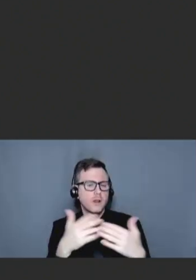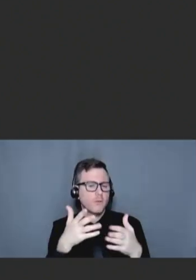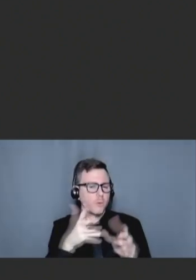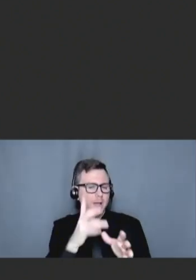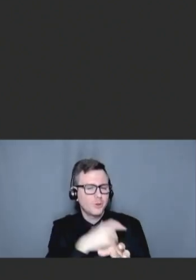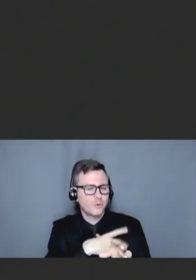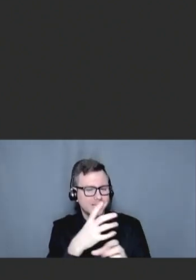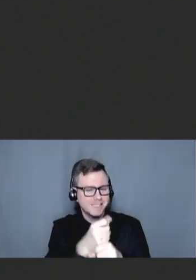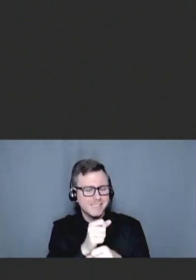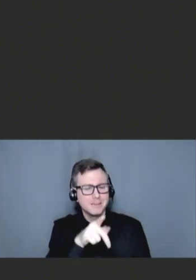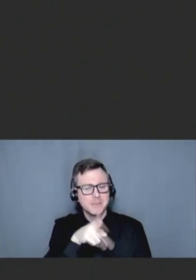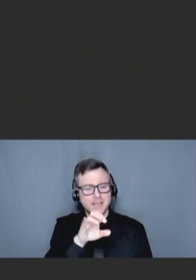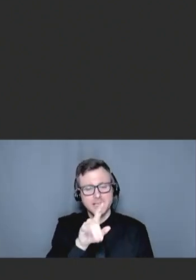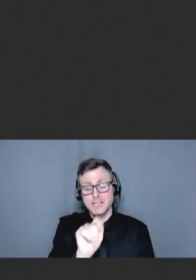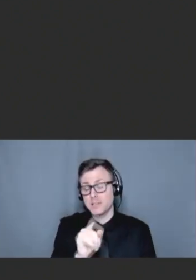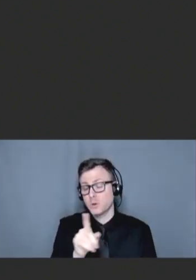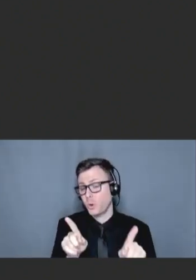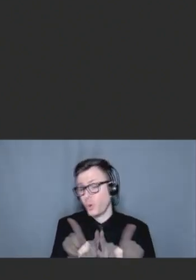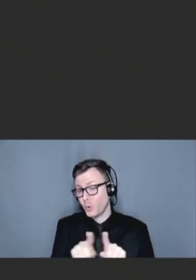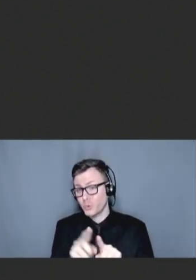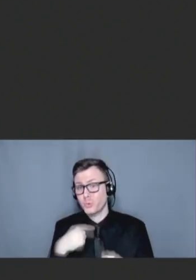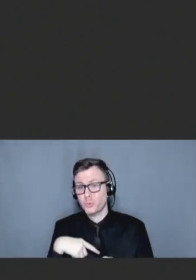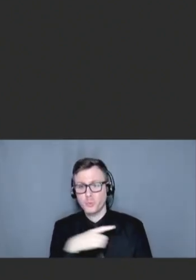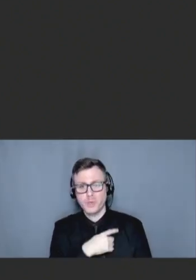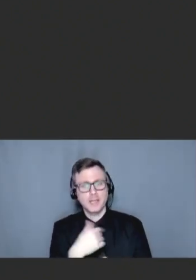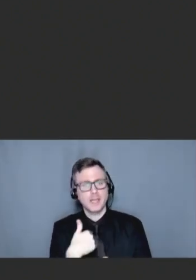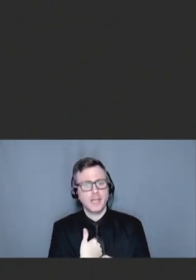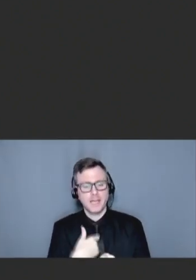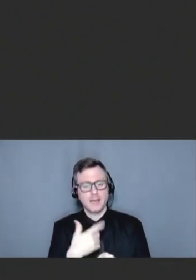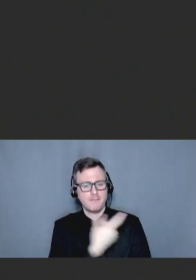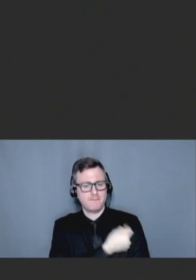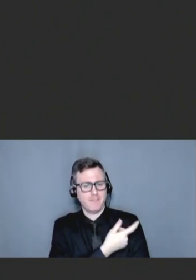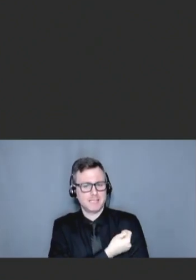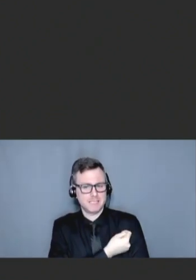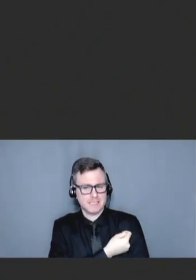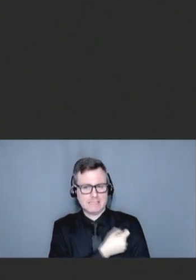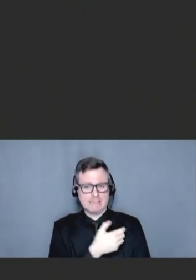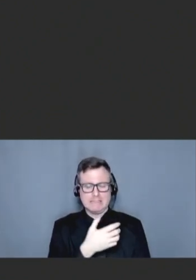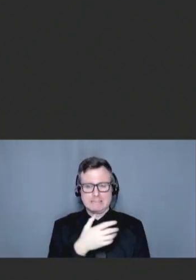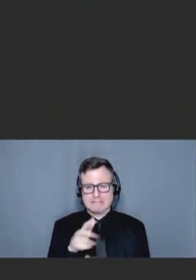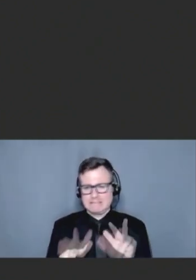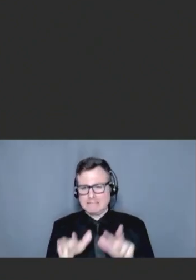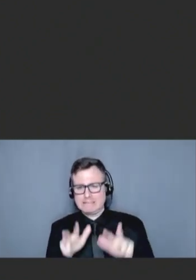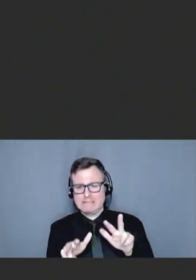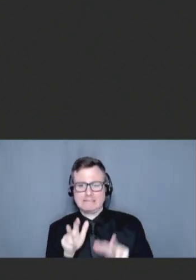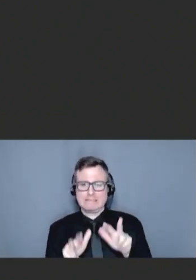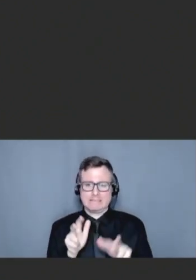In addition, we are conducting a Vaccine Hesitancy Policy Academy.